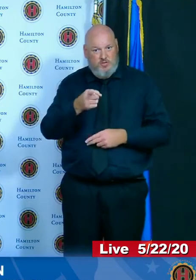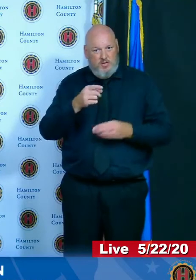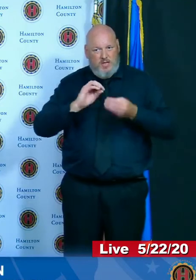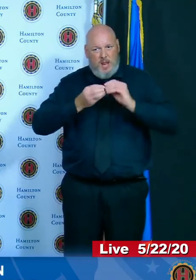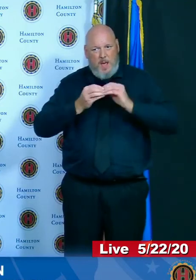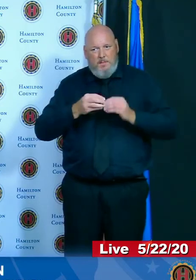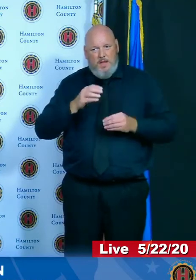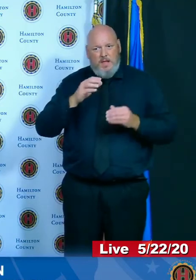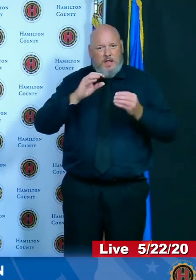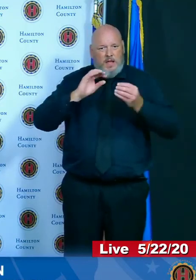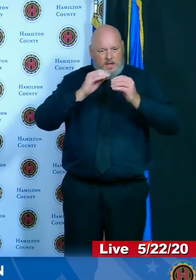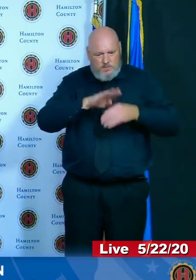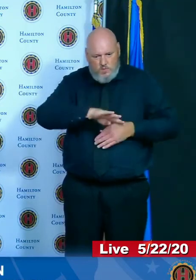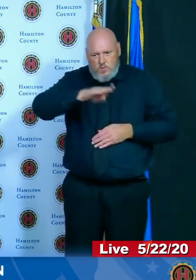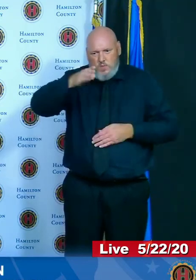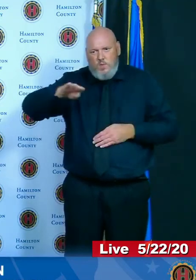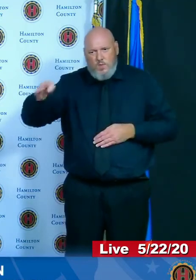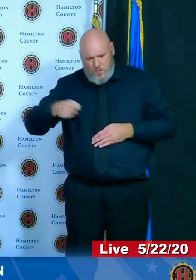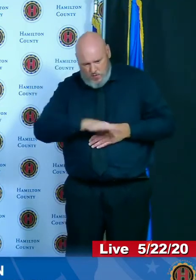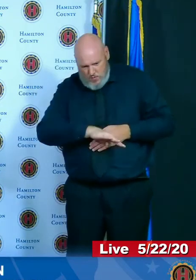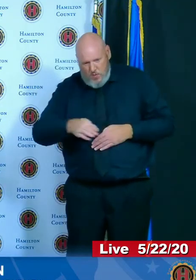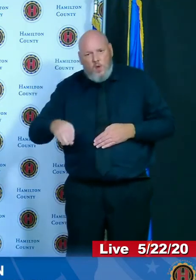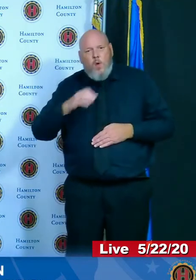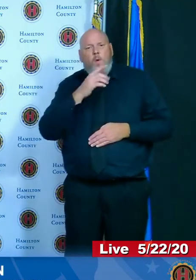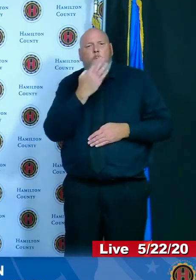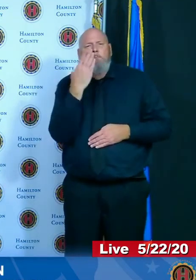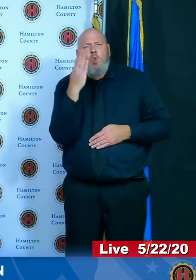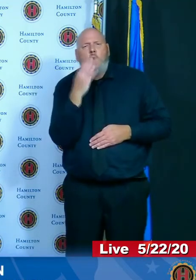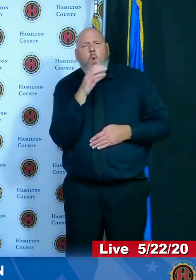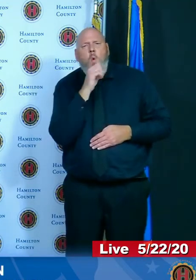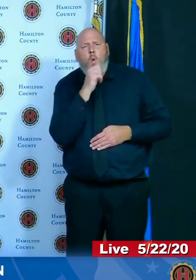watching that data very closely we know there is a lag we know when when someone